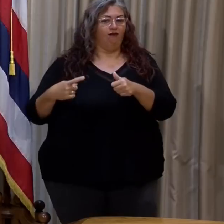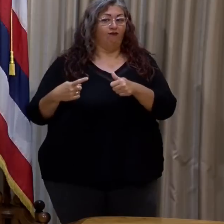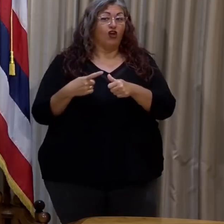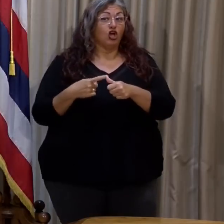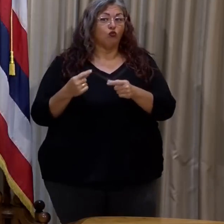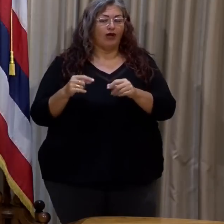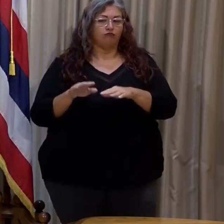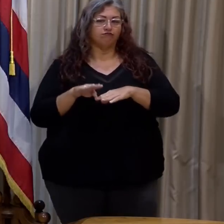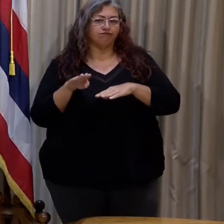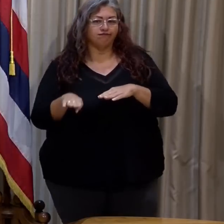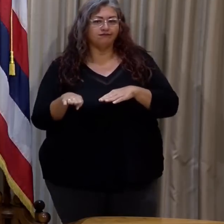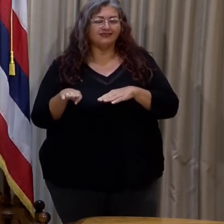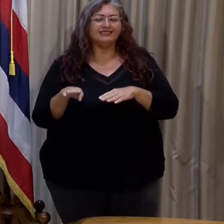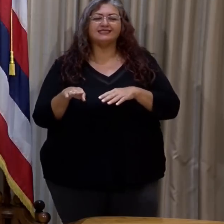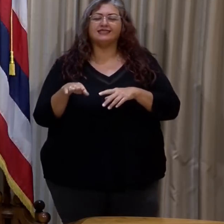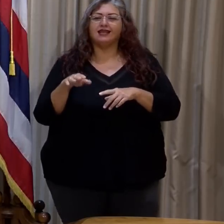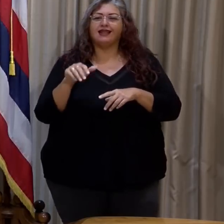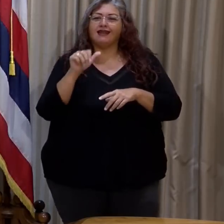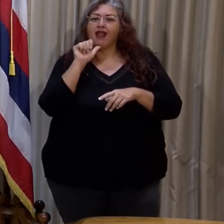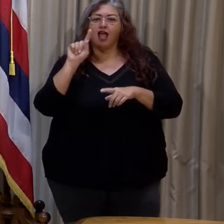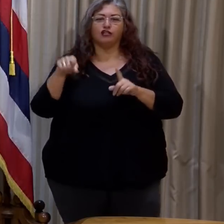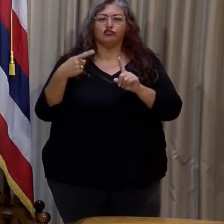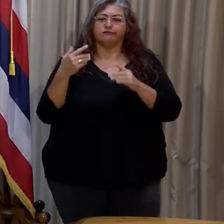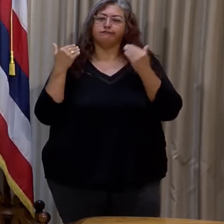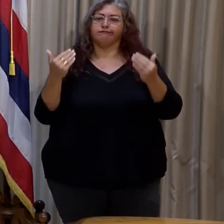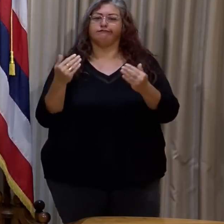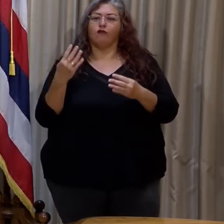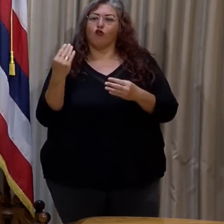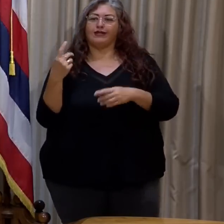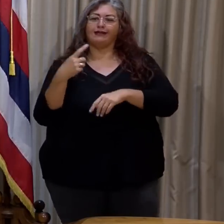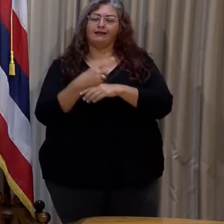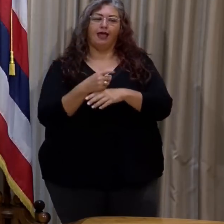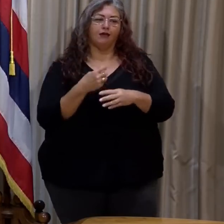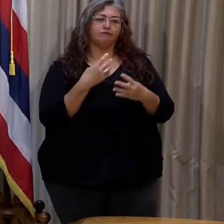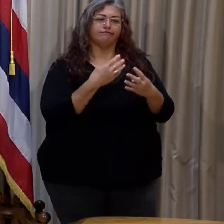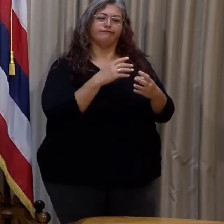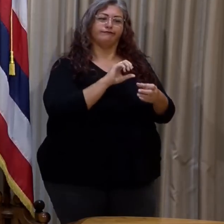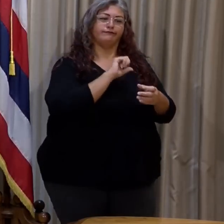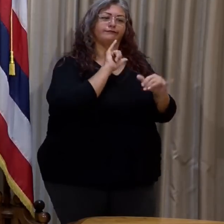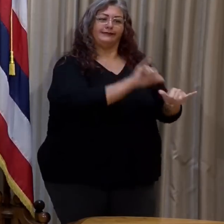NEW HEALTH SCREENING PROCESS. THIS IS OUR VERY FIRST STEP IN DOING SOMETHING OTHER THAN A